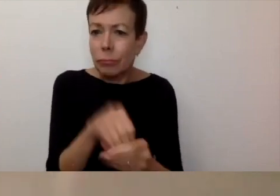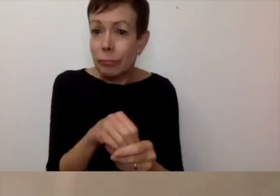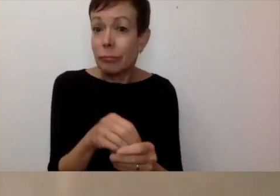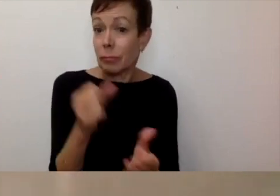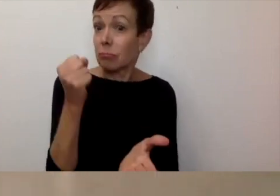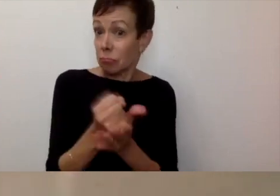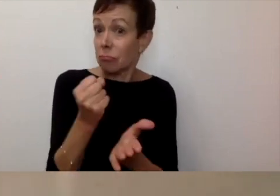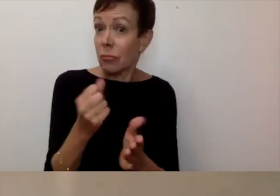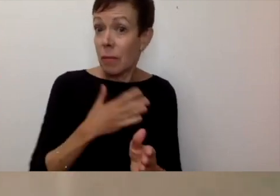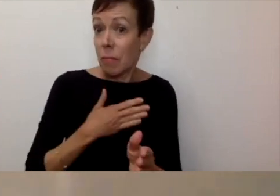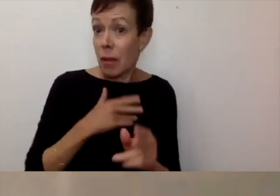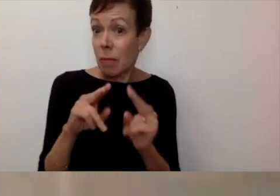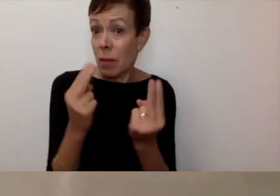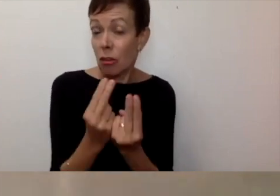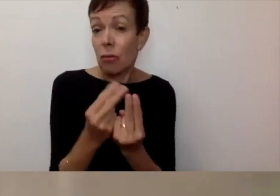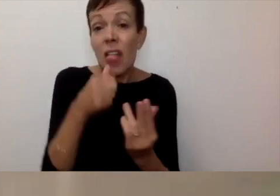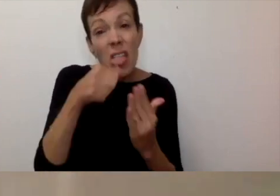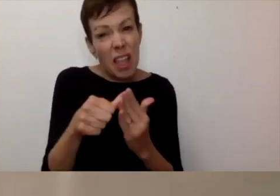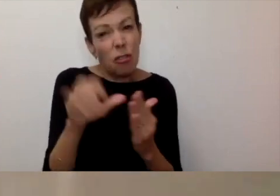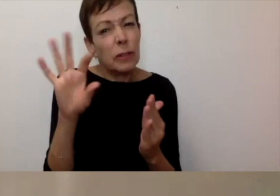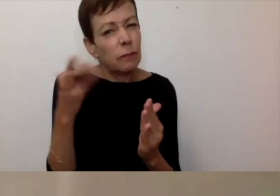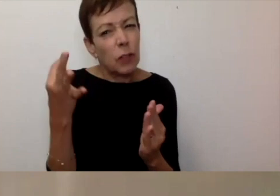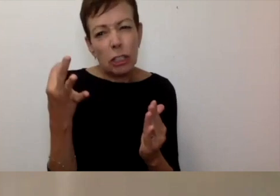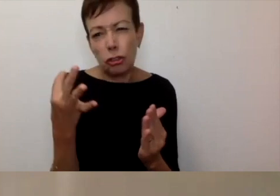letter it's only in french but it's a very interesting text it's